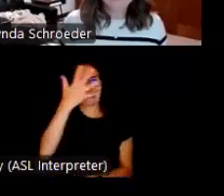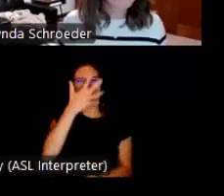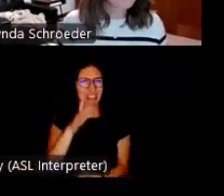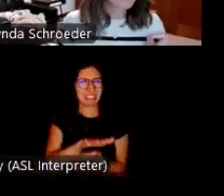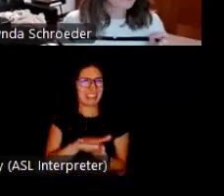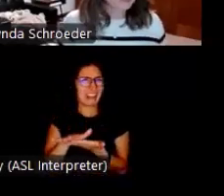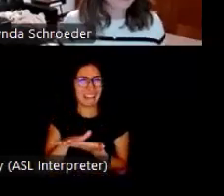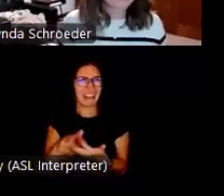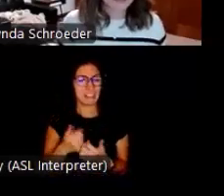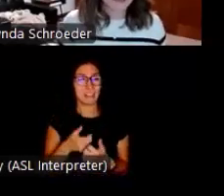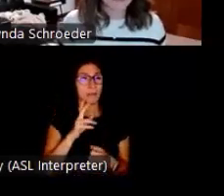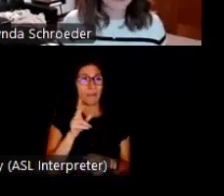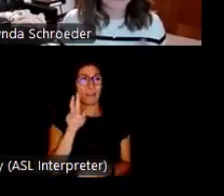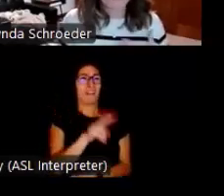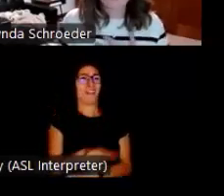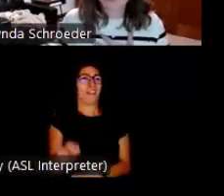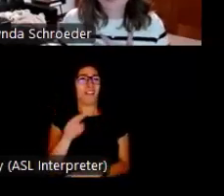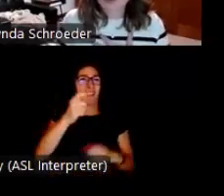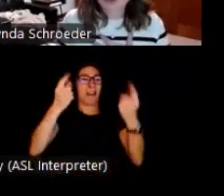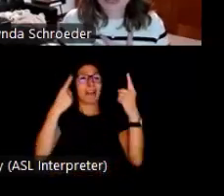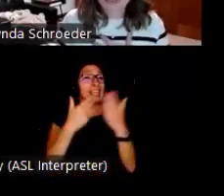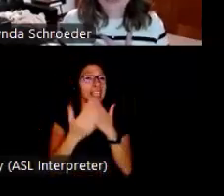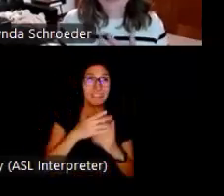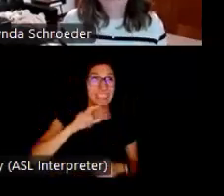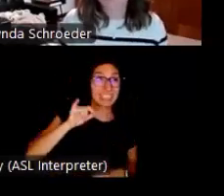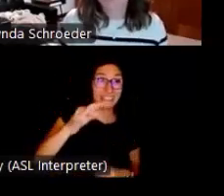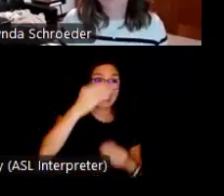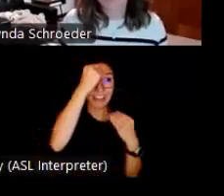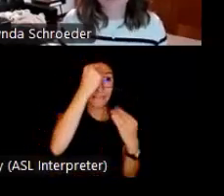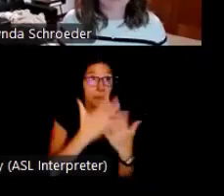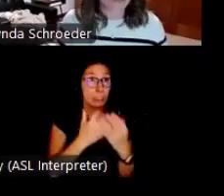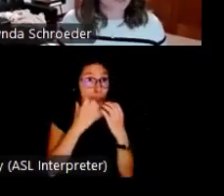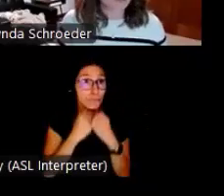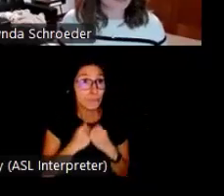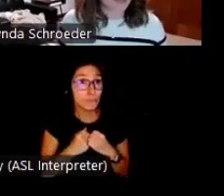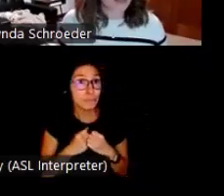So thinking about what are your own strengths and abilities for dissemination as well.